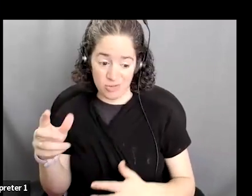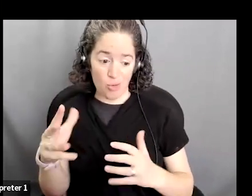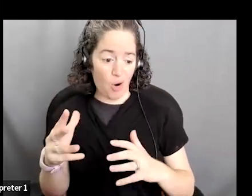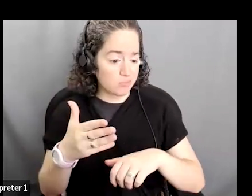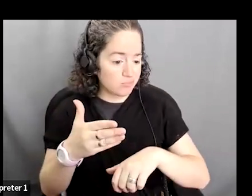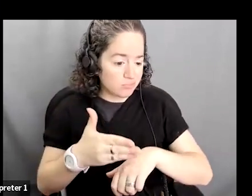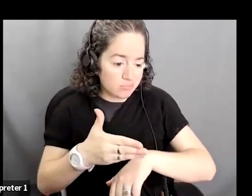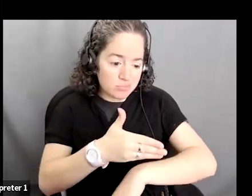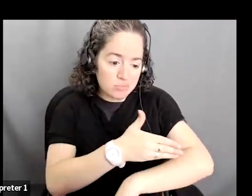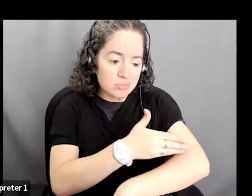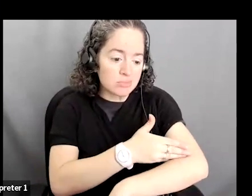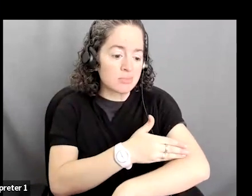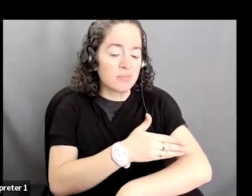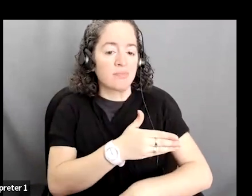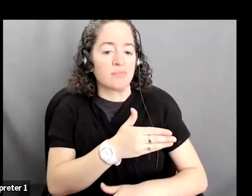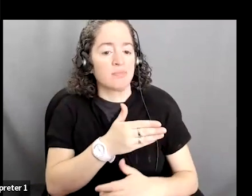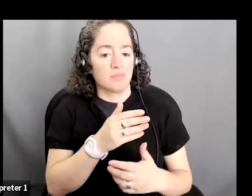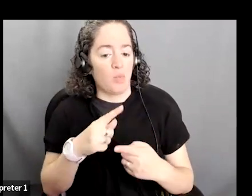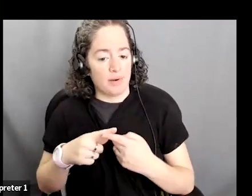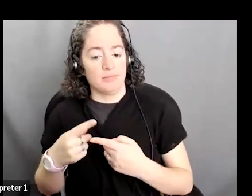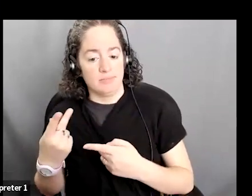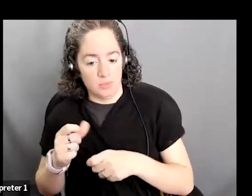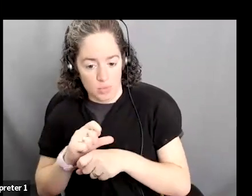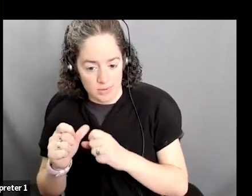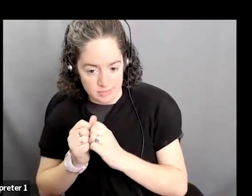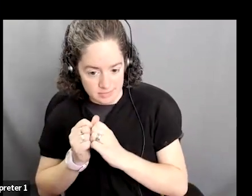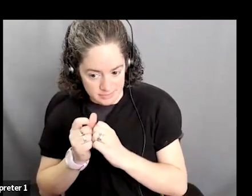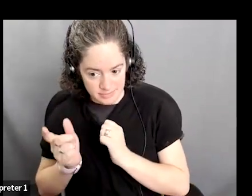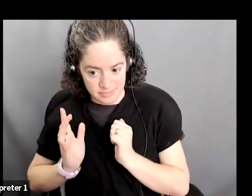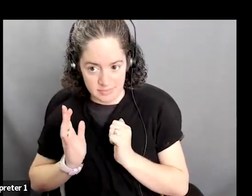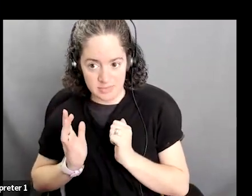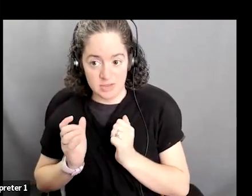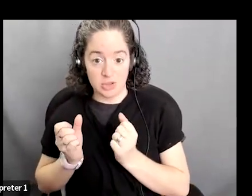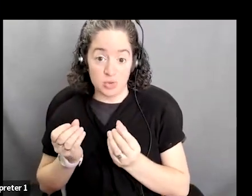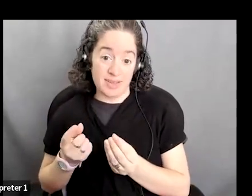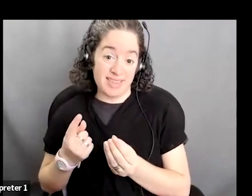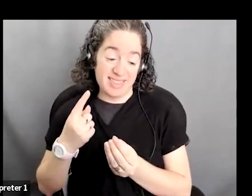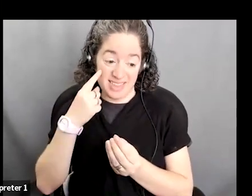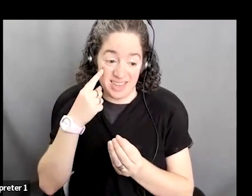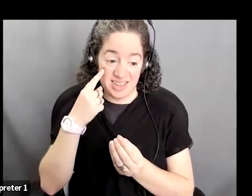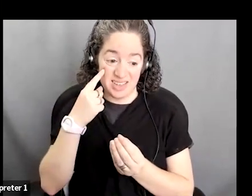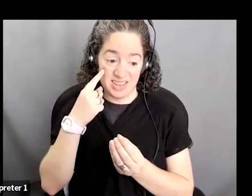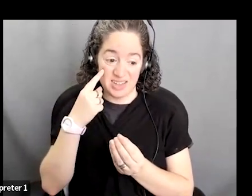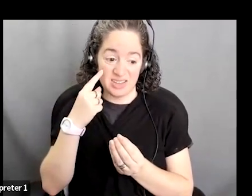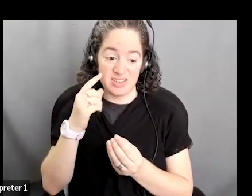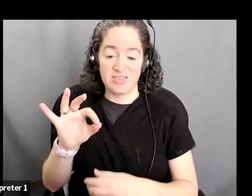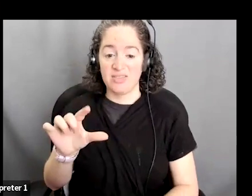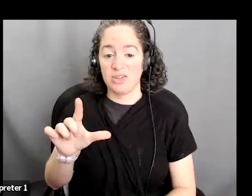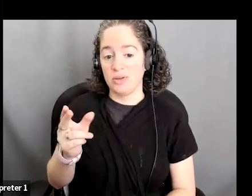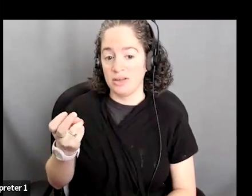when I worked with them on that one. I do think that Fluent Forms will be putting in,